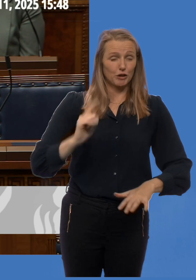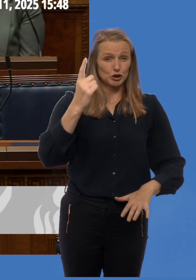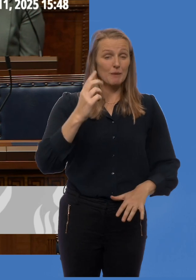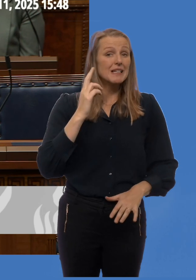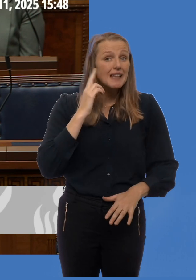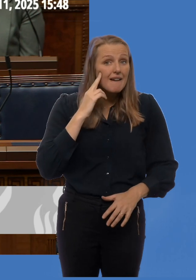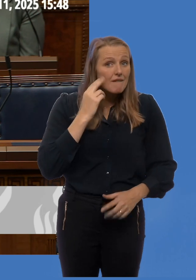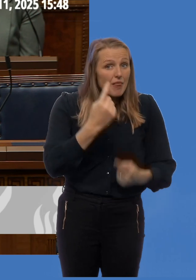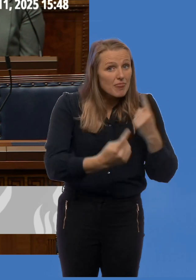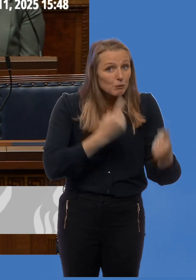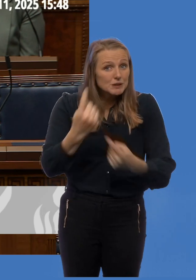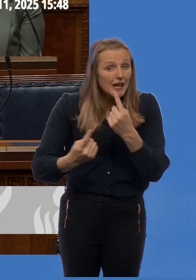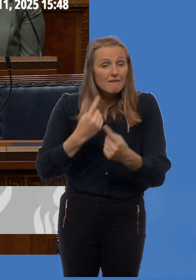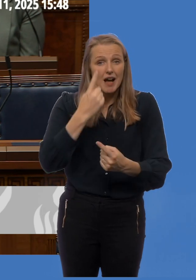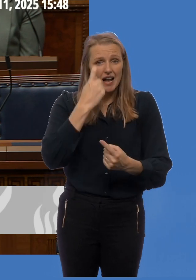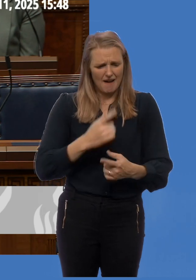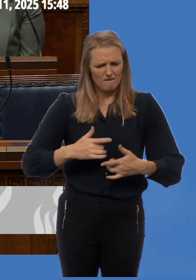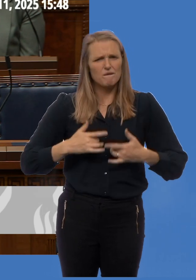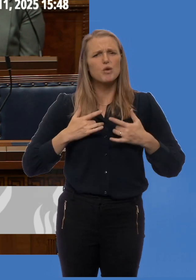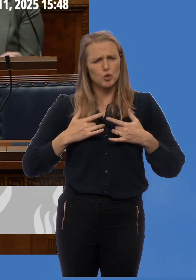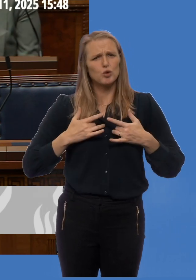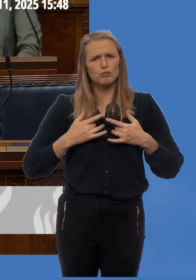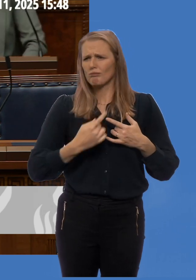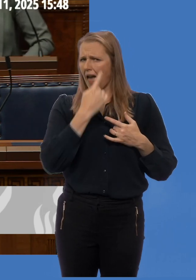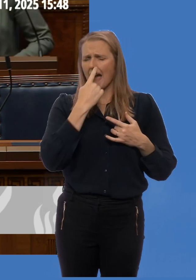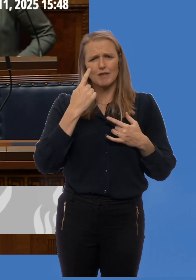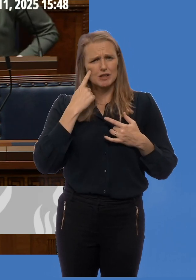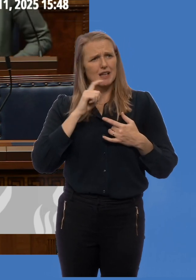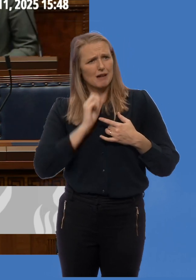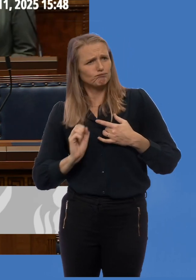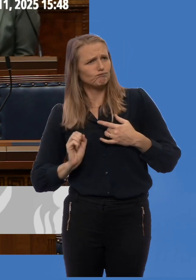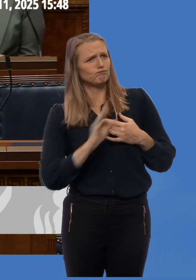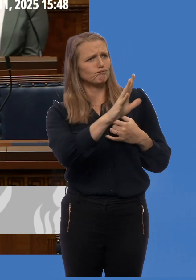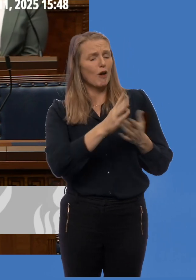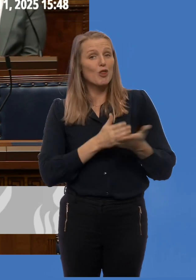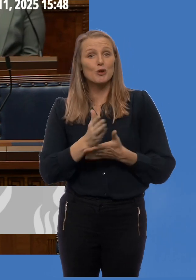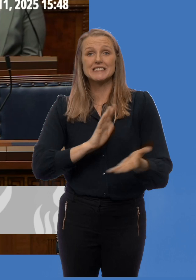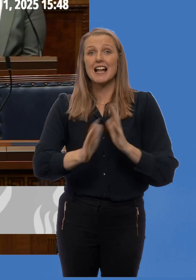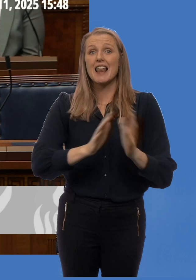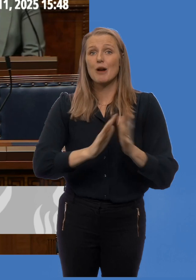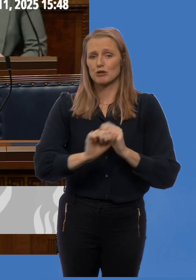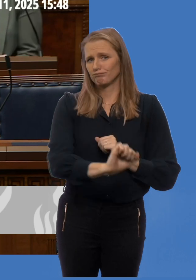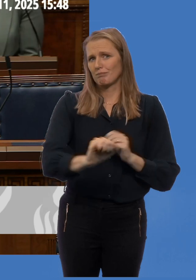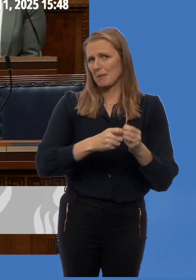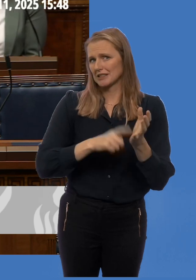and evidence to committee in their own sign language via video, thanks to the support of